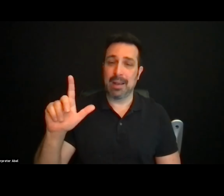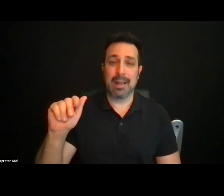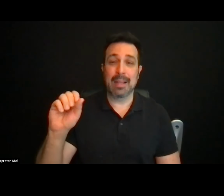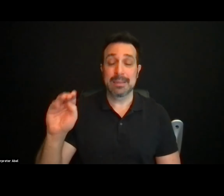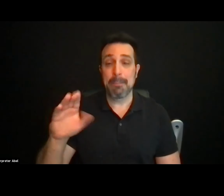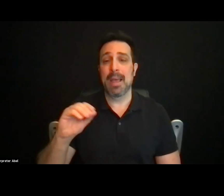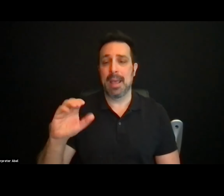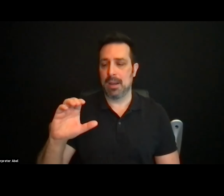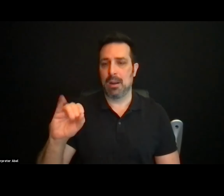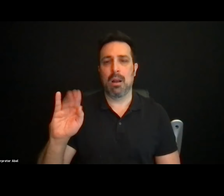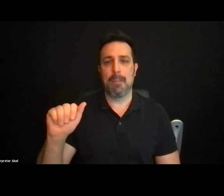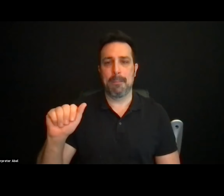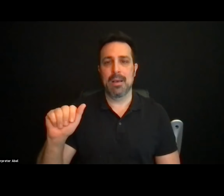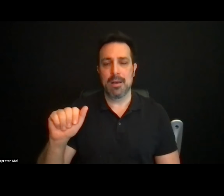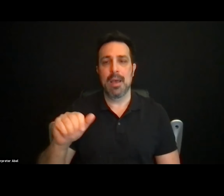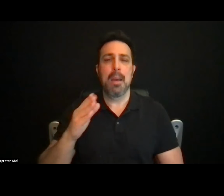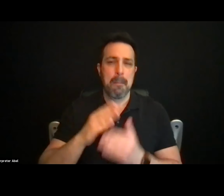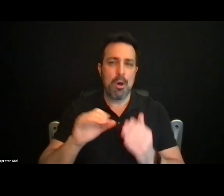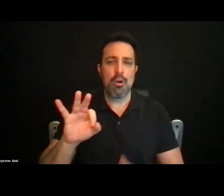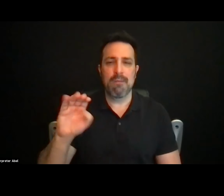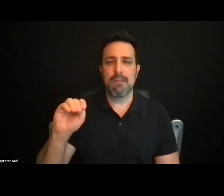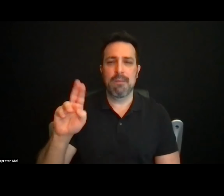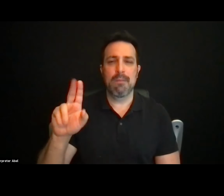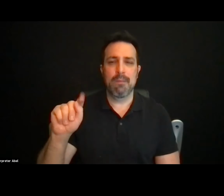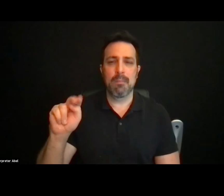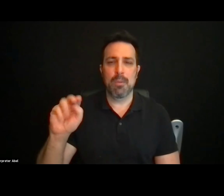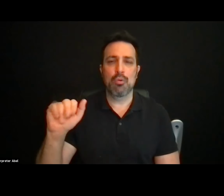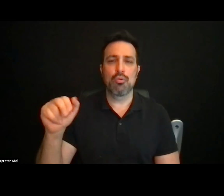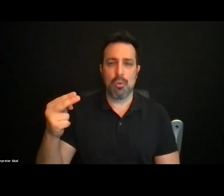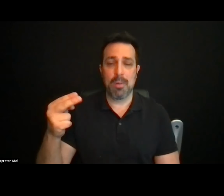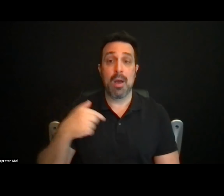district of Oregon in the northwest part of Oregon which